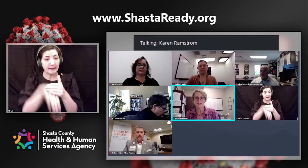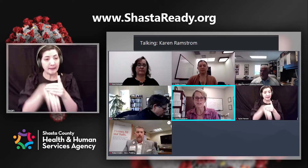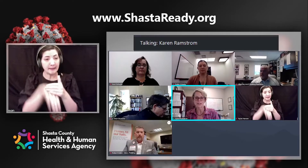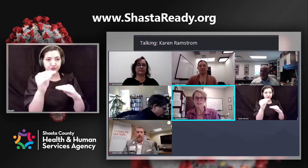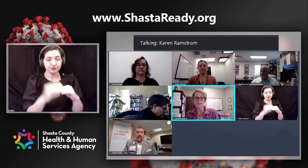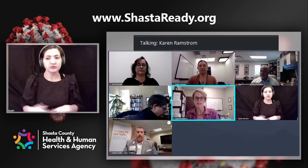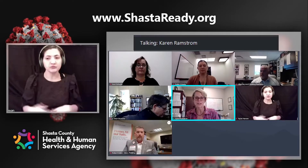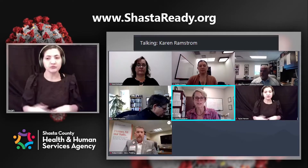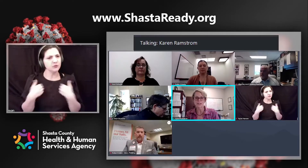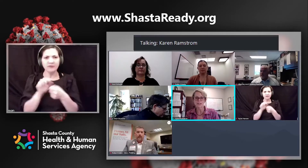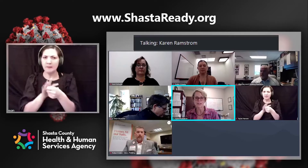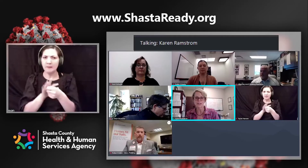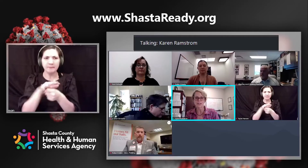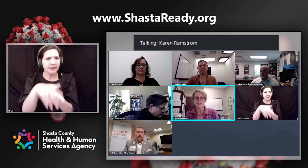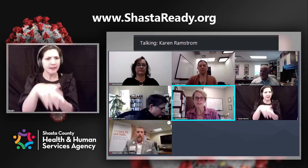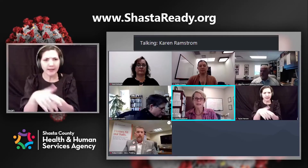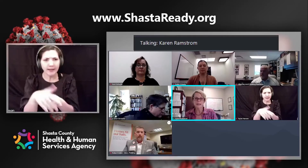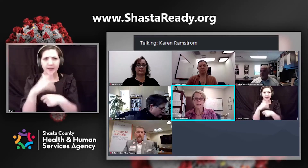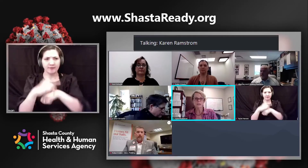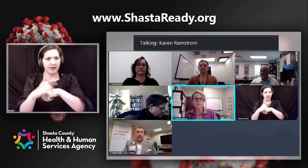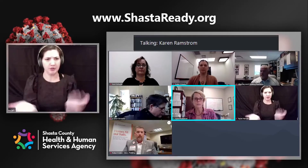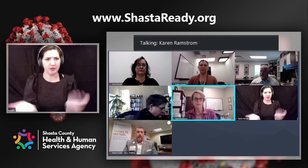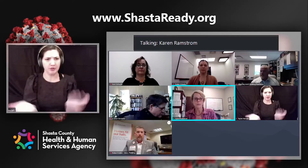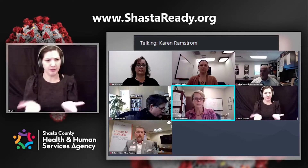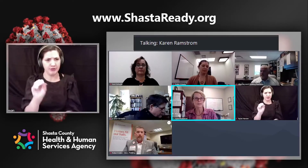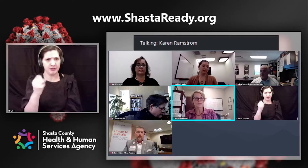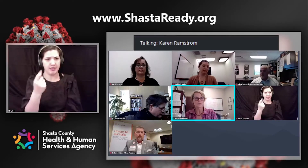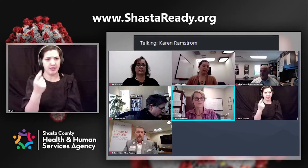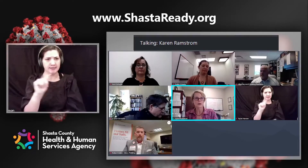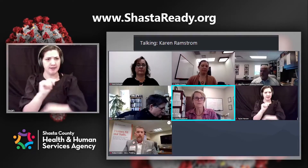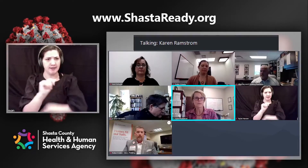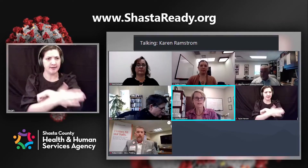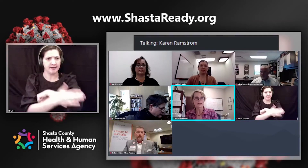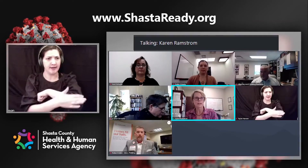we wanted to let you know that the My Turn website now lists appointments for a variety